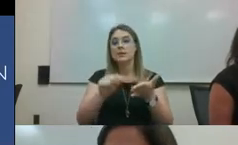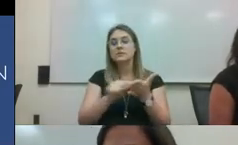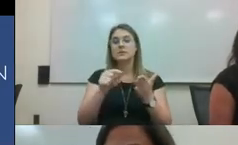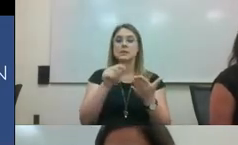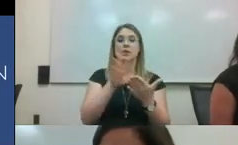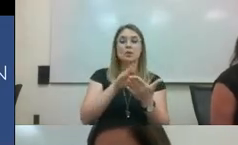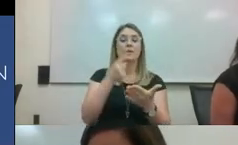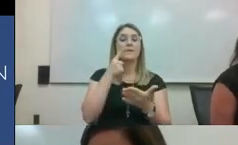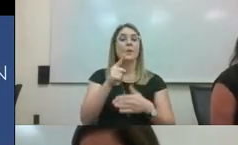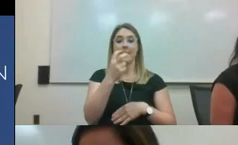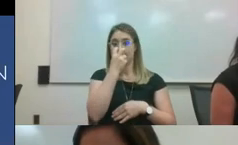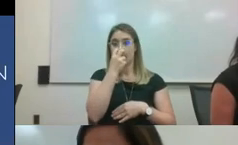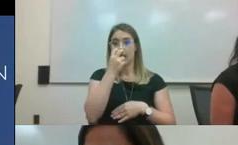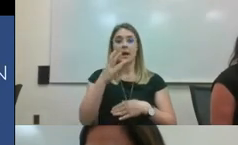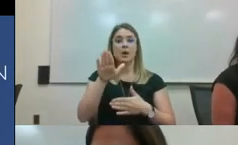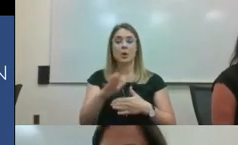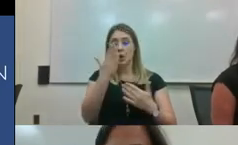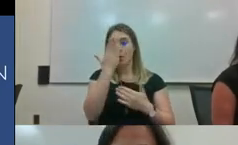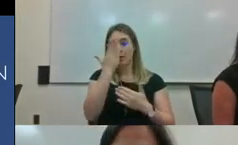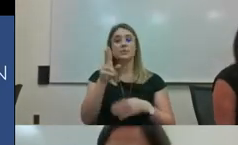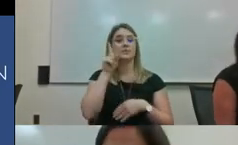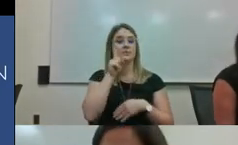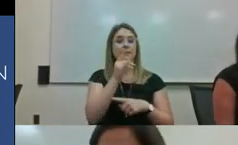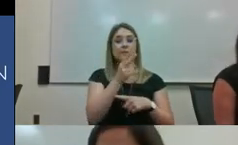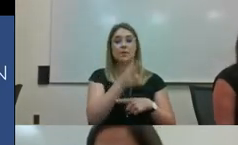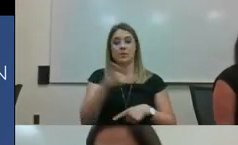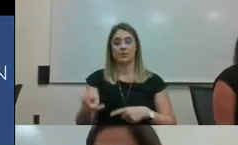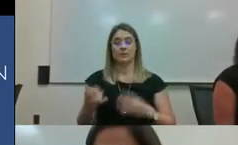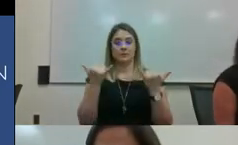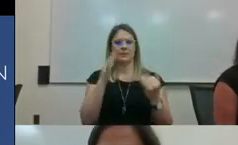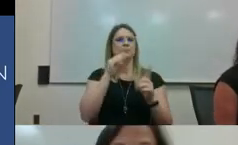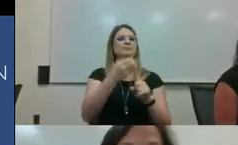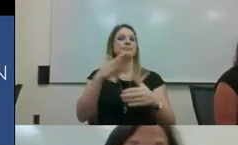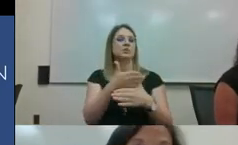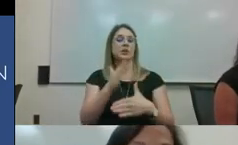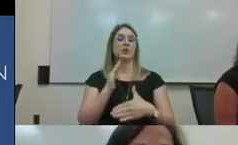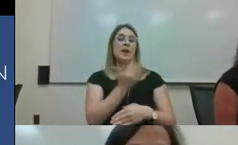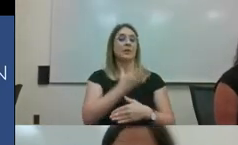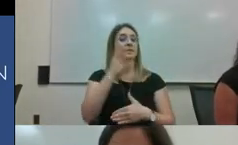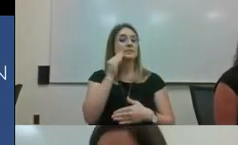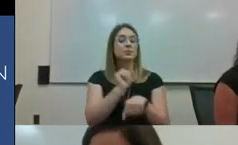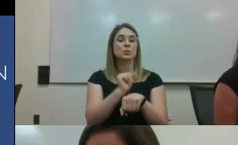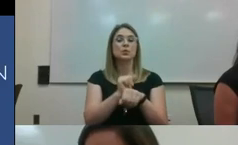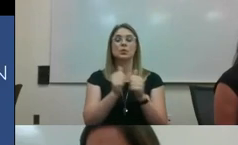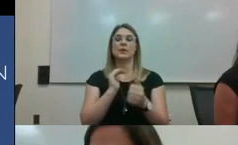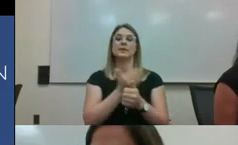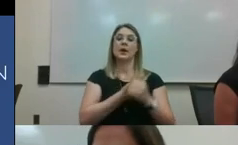low vision, deaf and hard of hearing. Today will be sharing a little bit more about our experience and working with our eminent partner, School-to-School International,